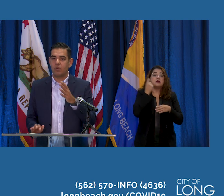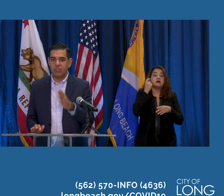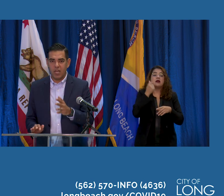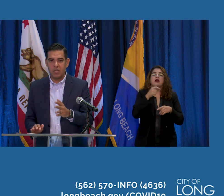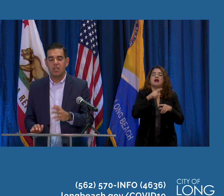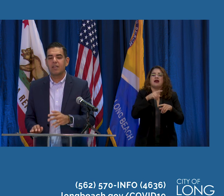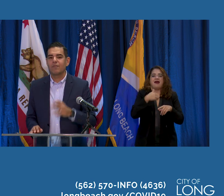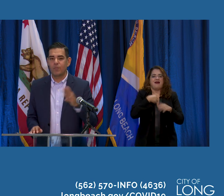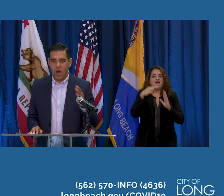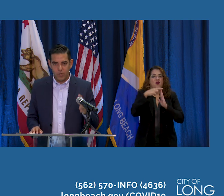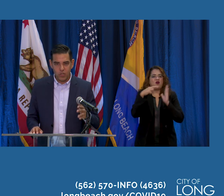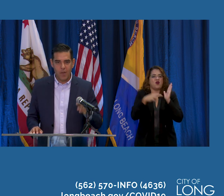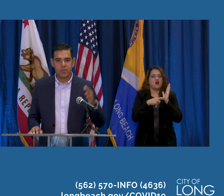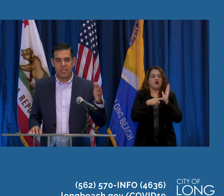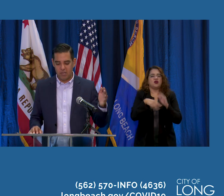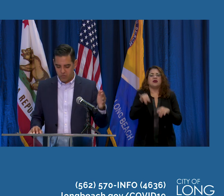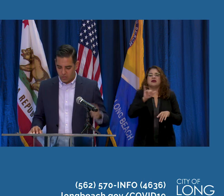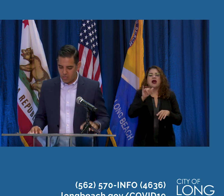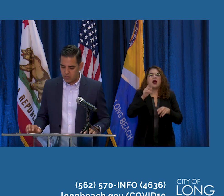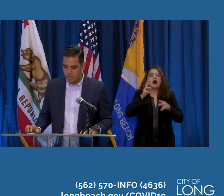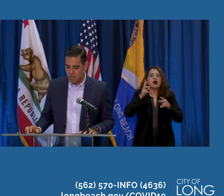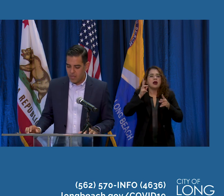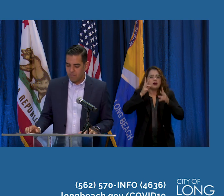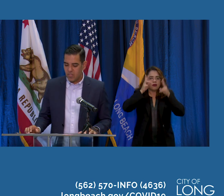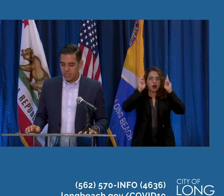we've done for barber shops and hair salons.